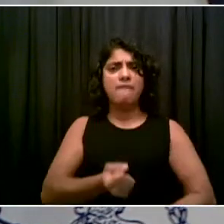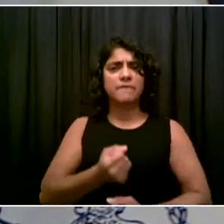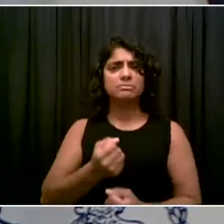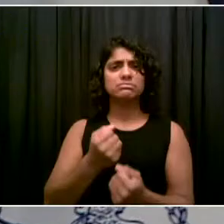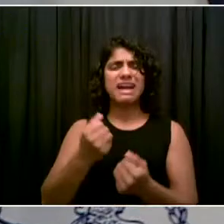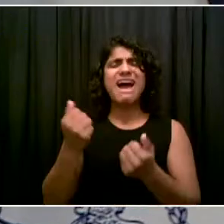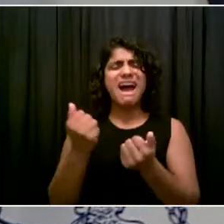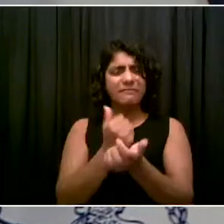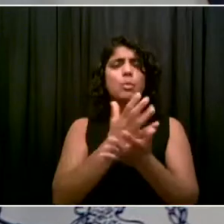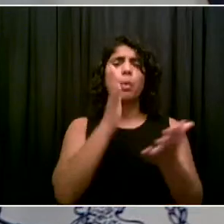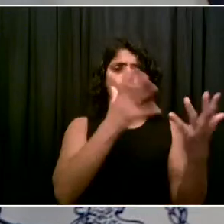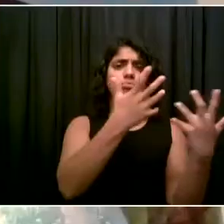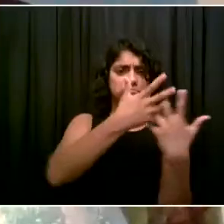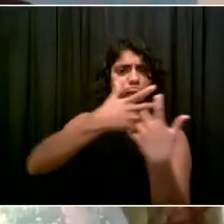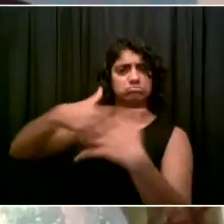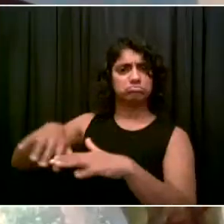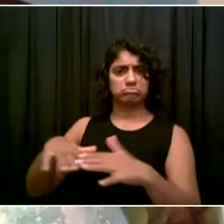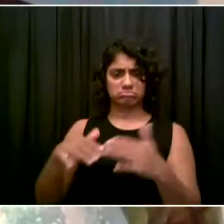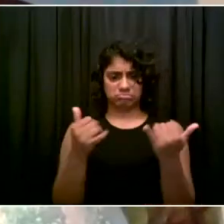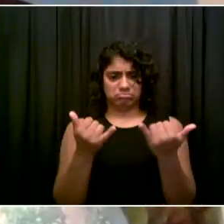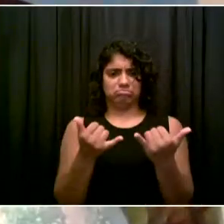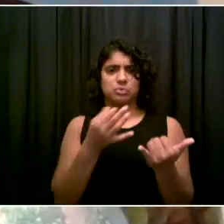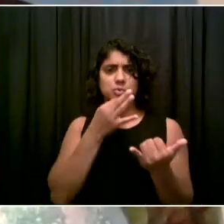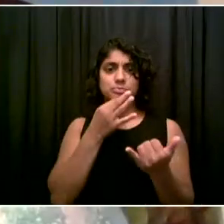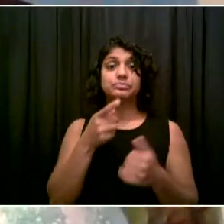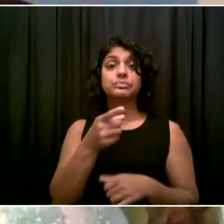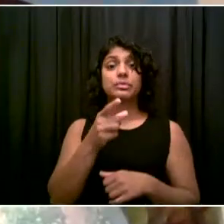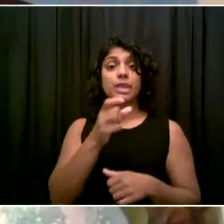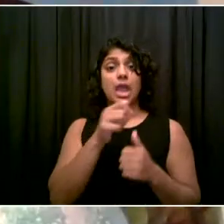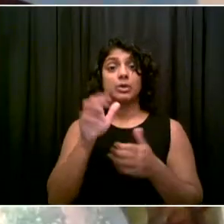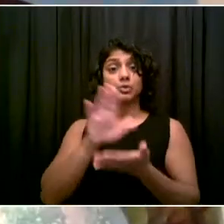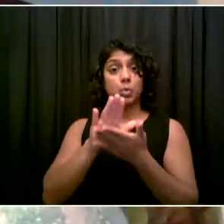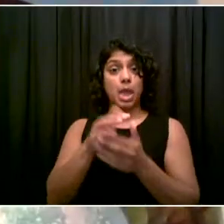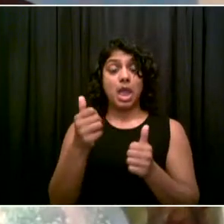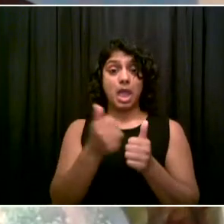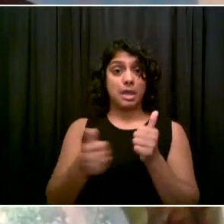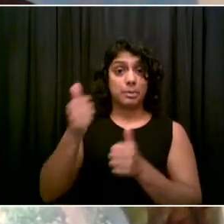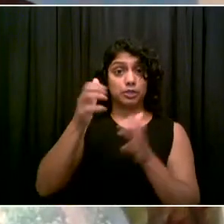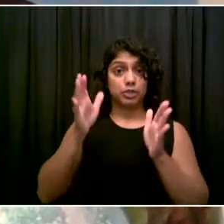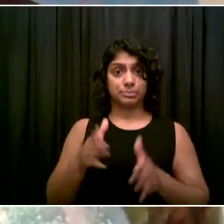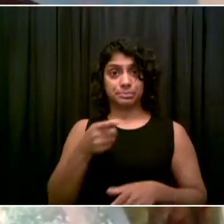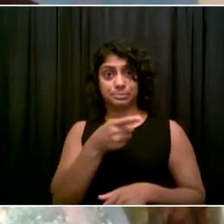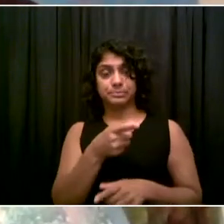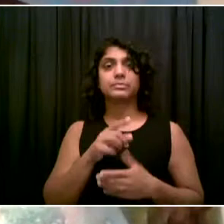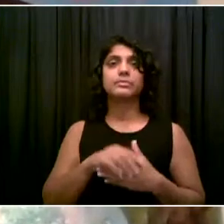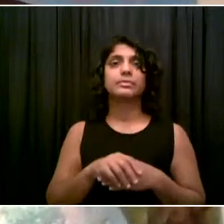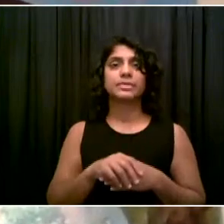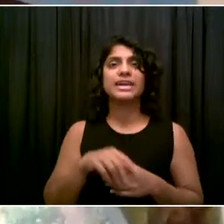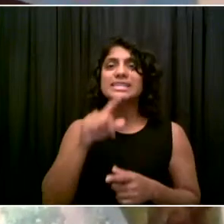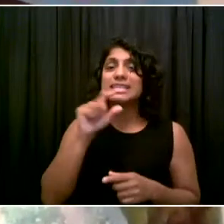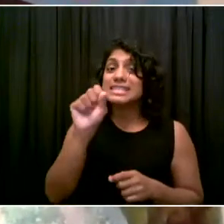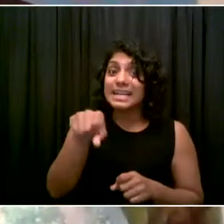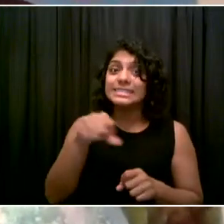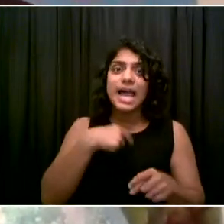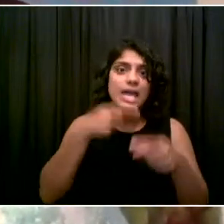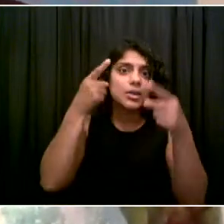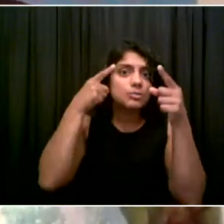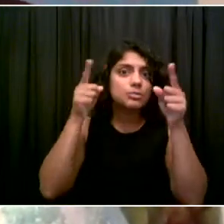WHAT PARENTS WEE RTLIELNG US. I L FEED GOOTHAT THE PIECES ARE COMING TOGETHER NOW IN A WAY THAT WILL WORK. GO AHEAD